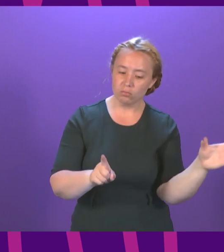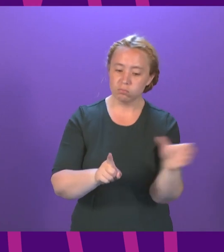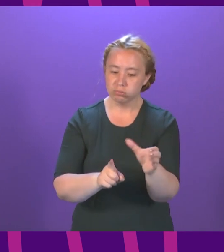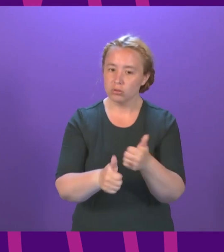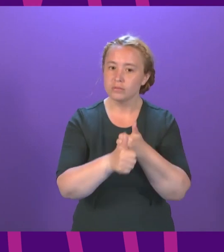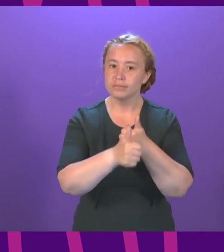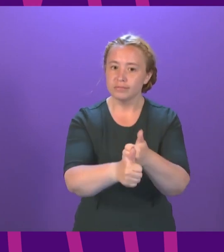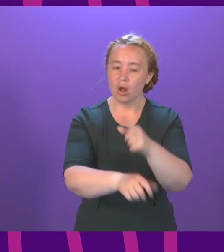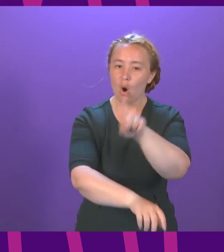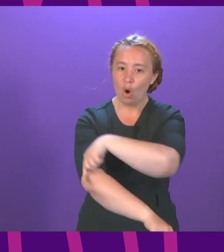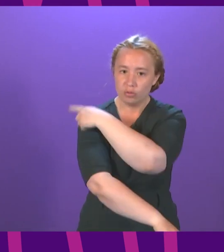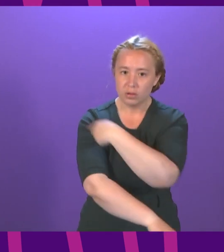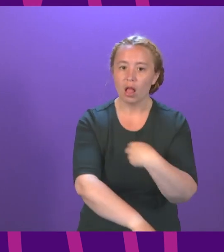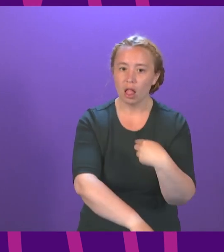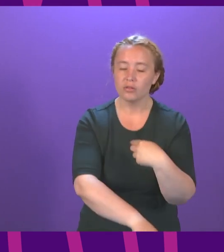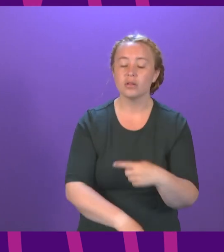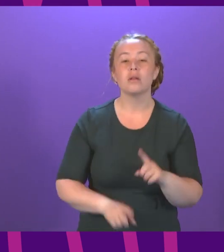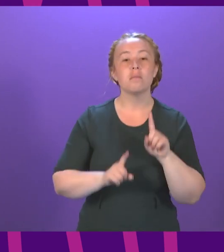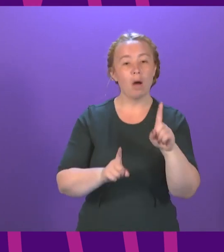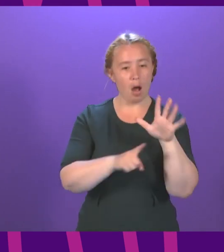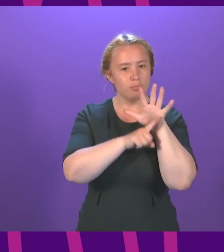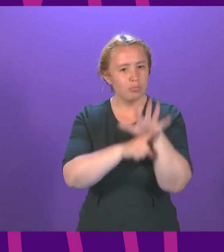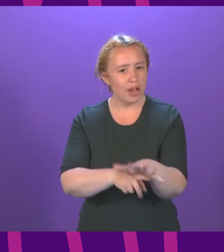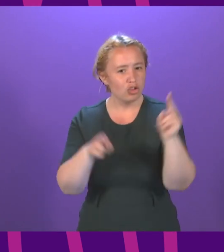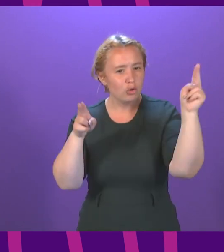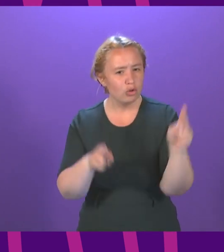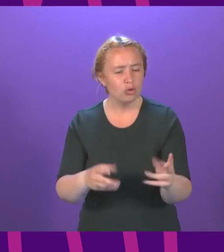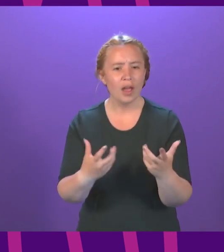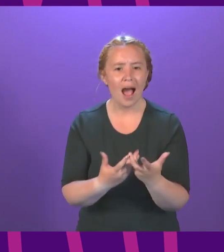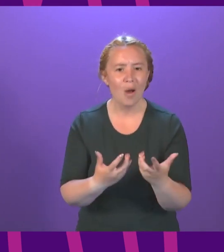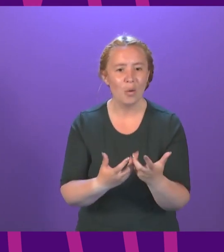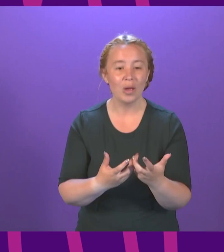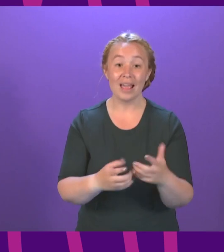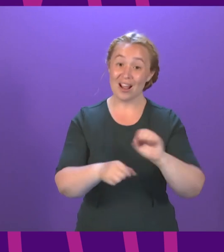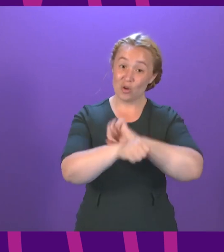but the way that we reduce pressure on our hospitals is to reduce the impact of Covid,